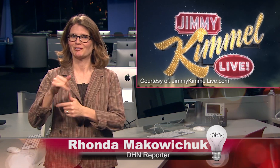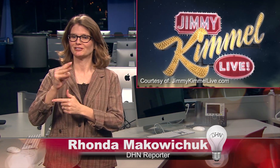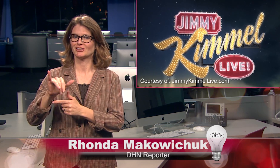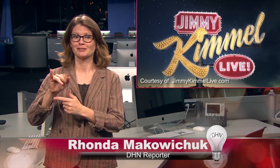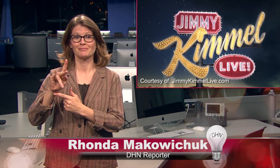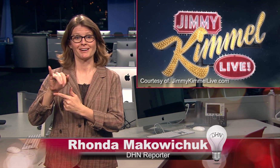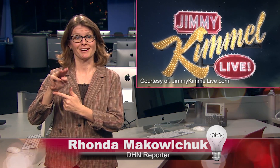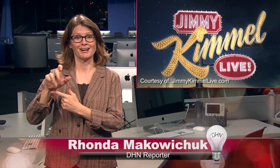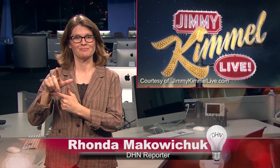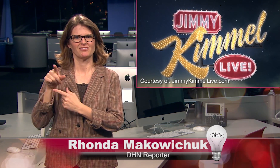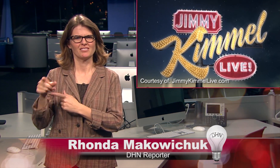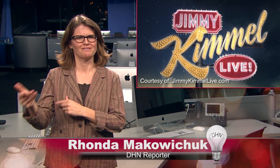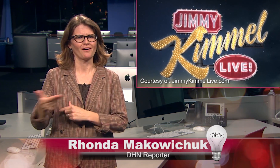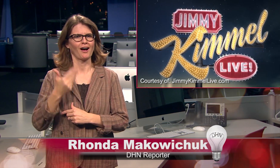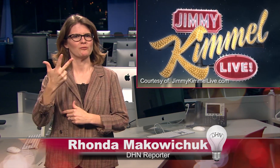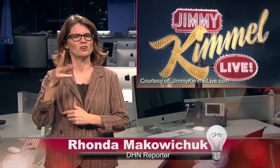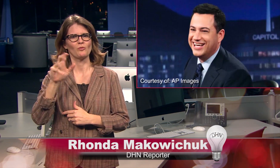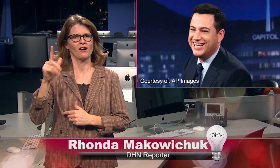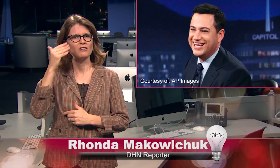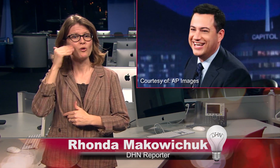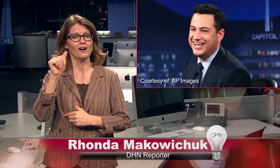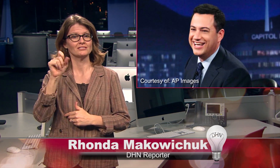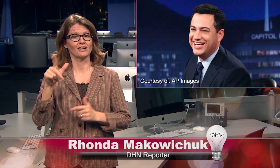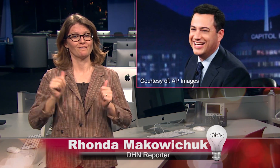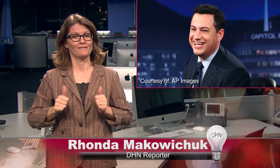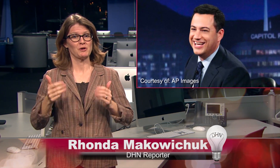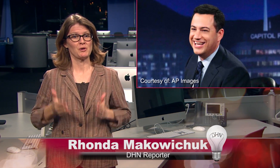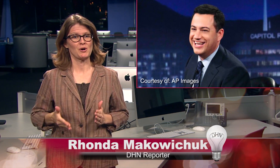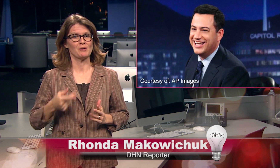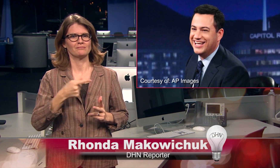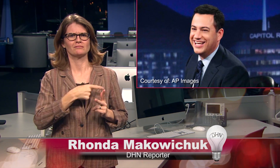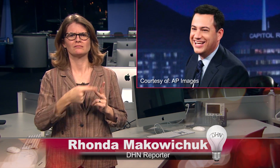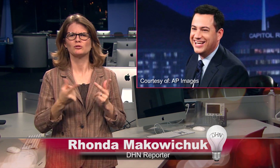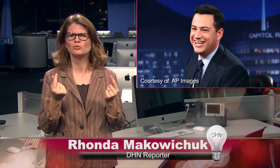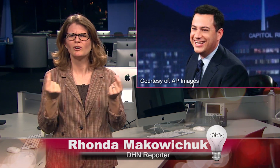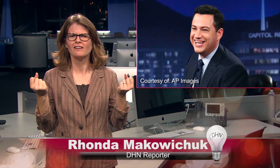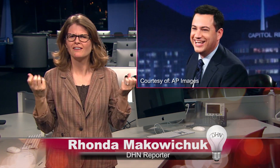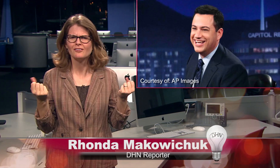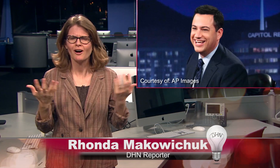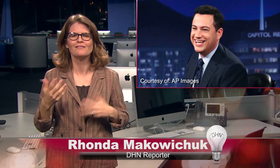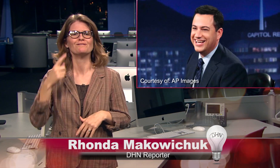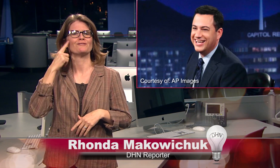JIMMY KIMMEL BROUGHT THREE WELL KNOWN A-S-L PERFORMERS ON THE SHOW TO SIGN ALONGSIDE WIZ